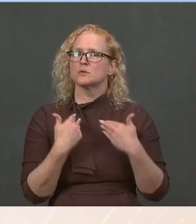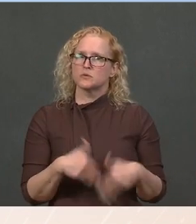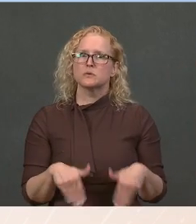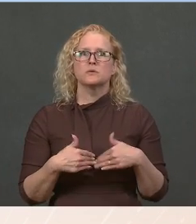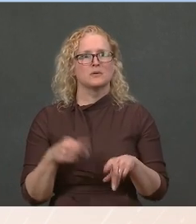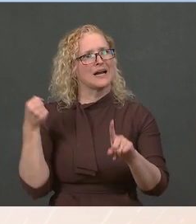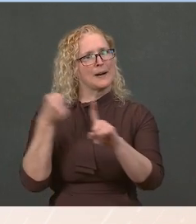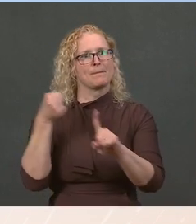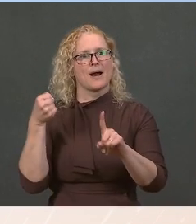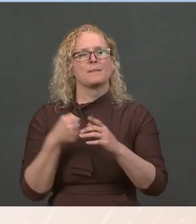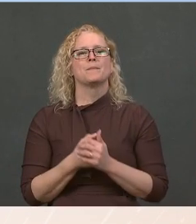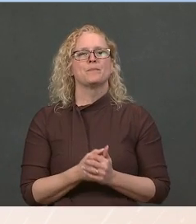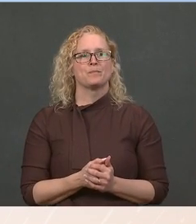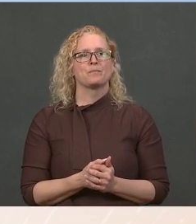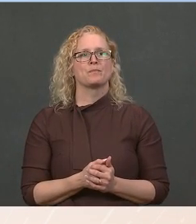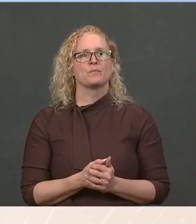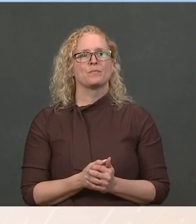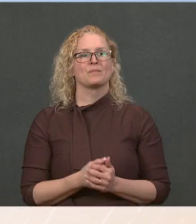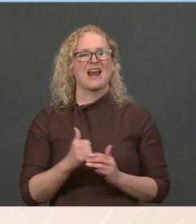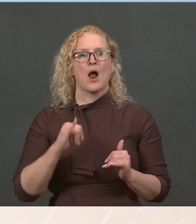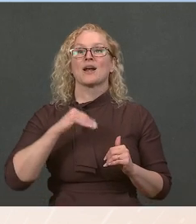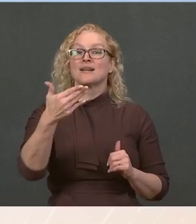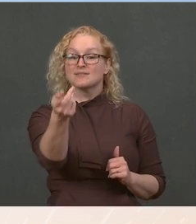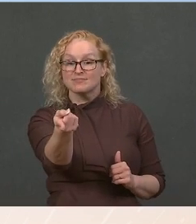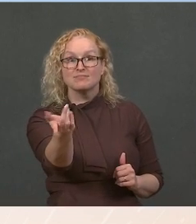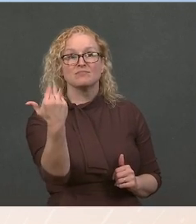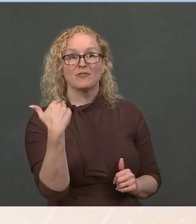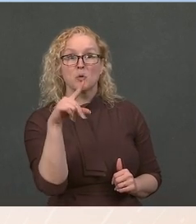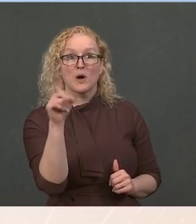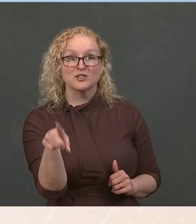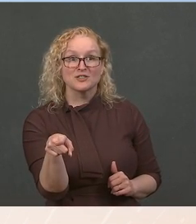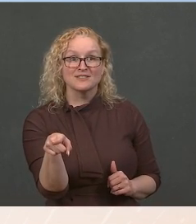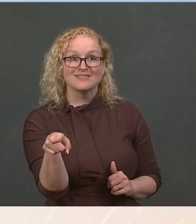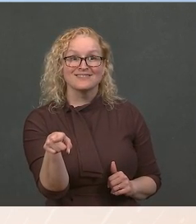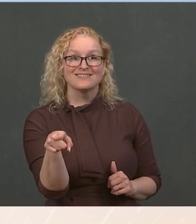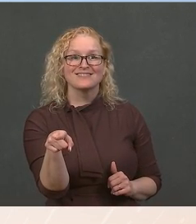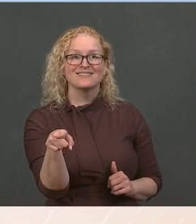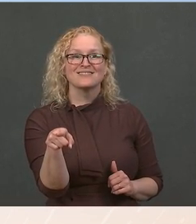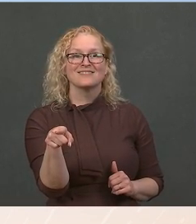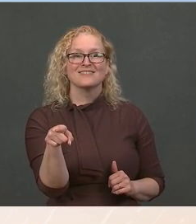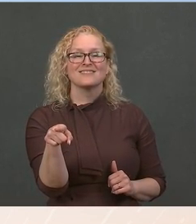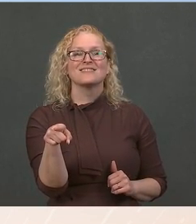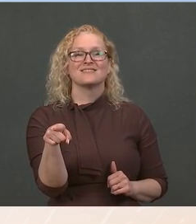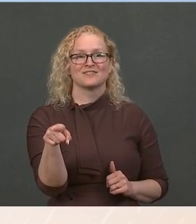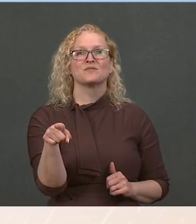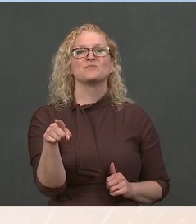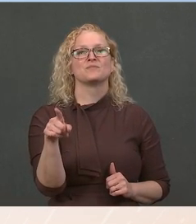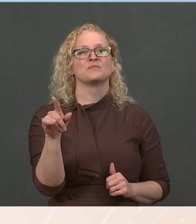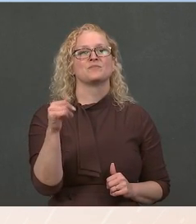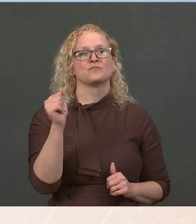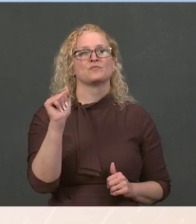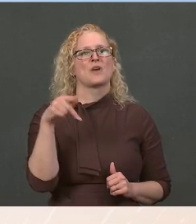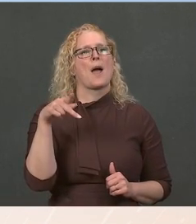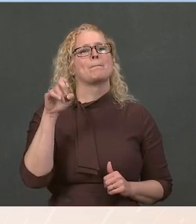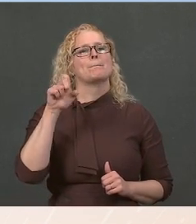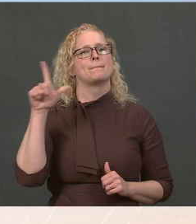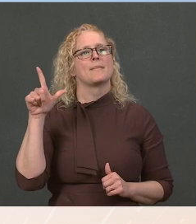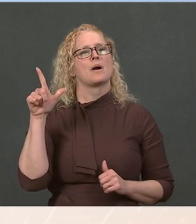And you were just referring to the President's comments, where he's called for them to vote right now. Is it the President's expectation that these -- there will be votes today?